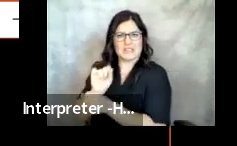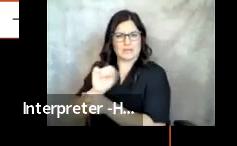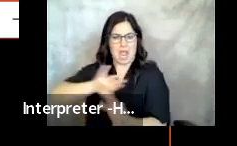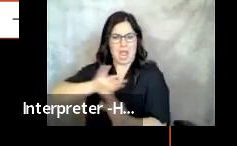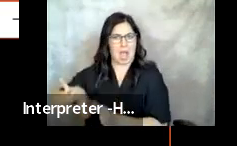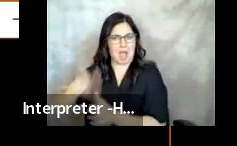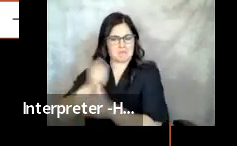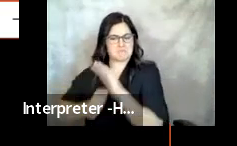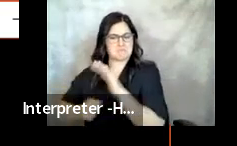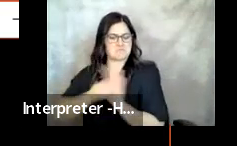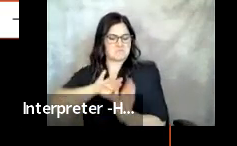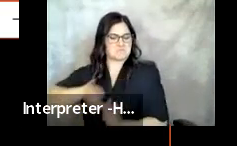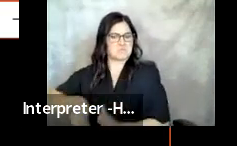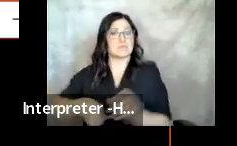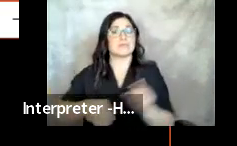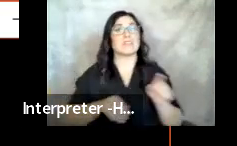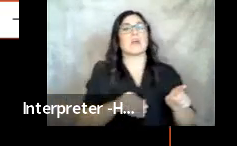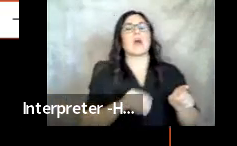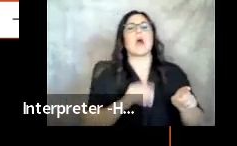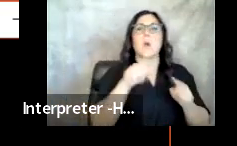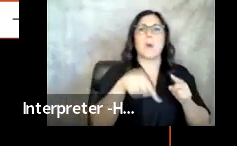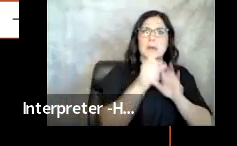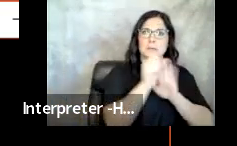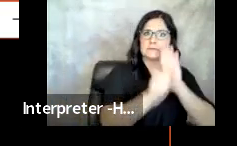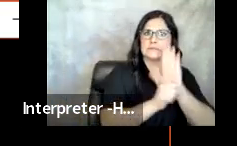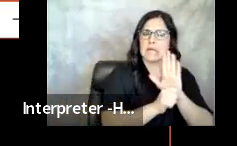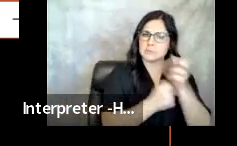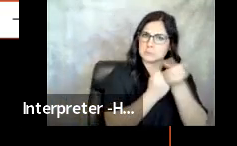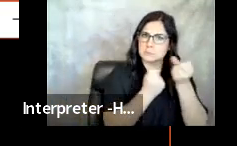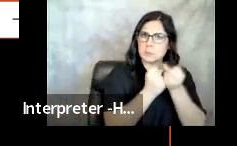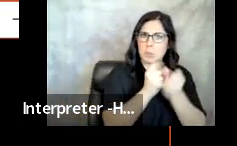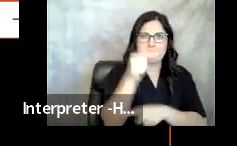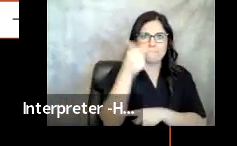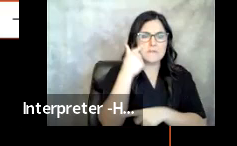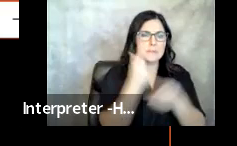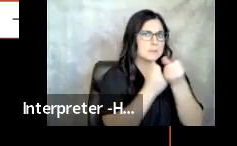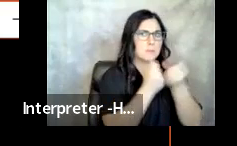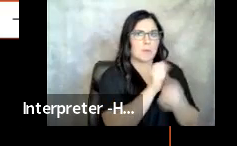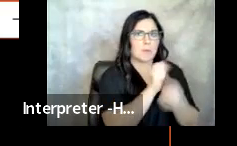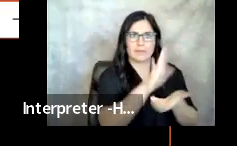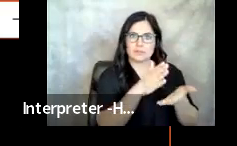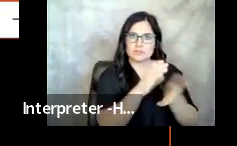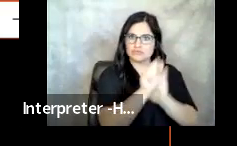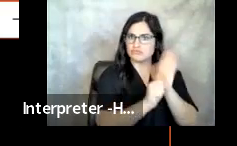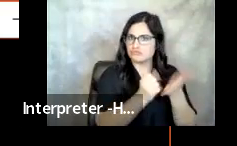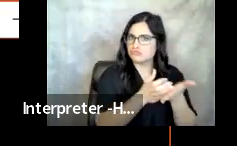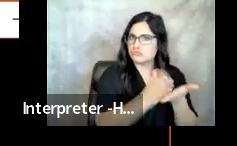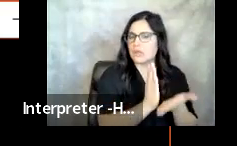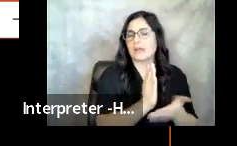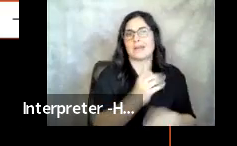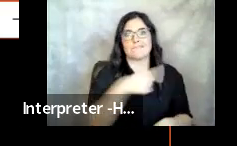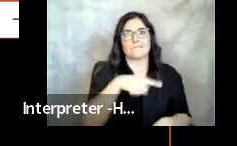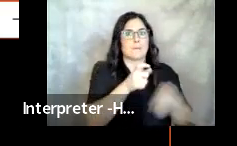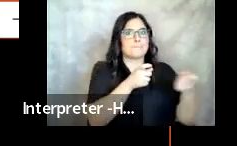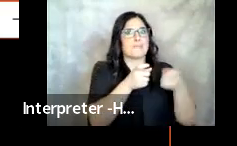These the. Southerners wanted to defend the great. Principle. Of states' rights. To manage their own. Affairs.